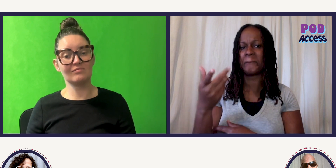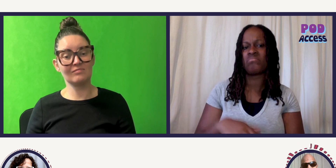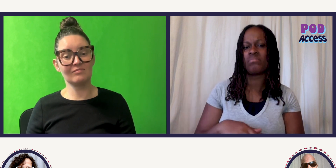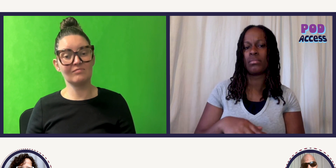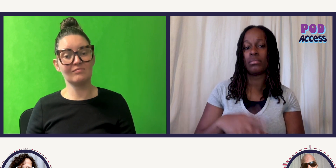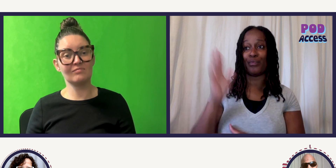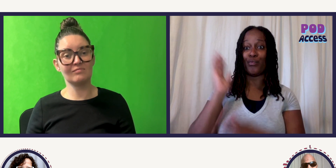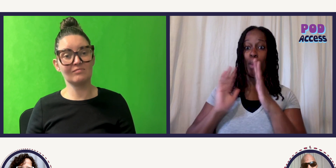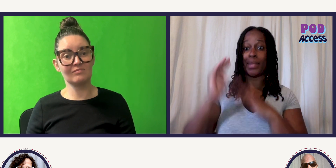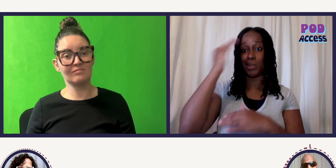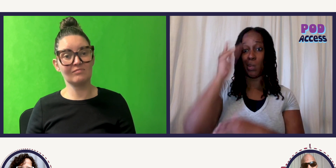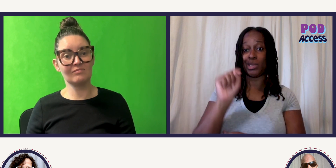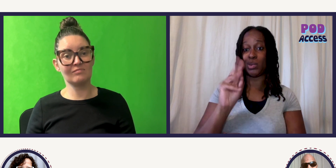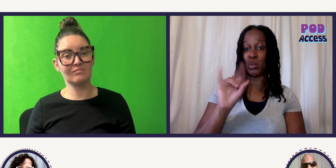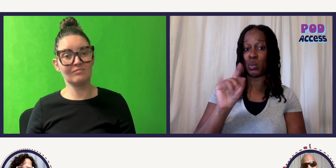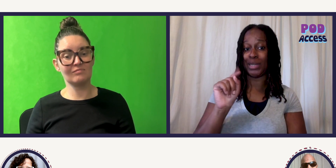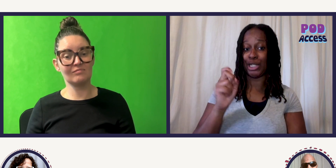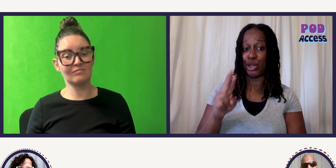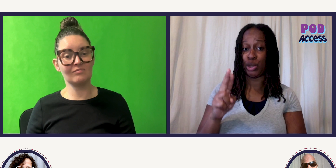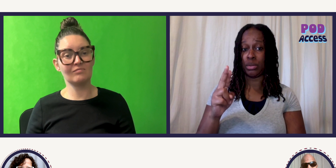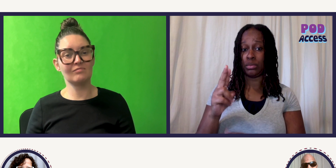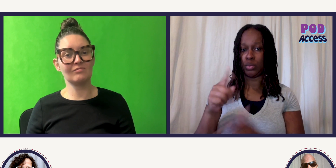other applications from accessing its API.